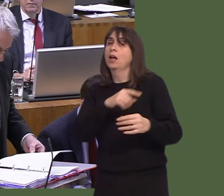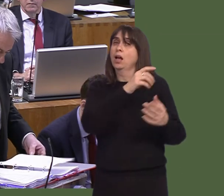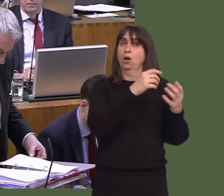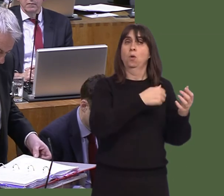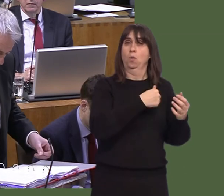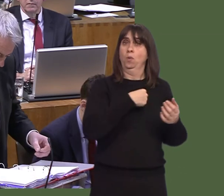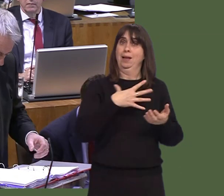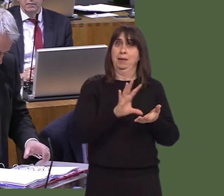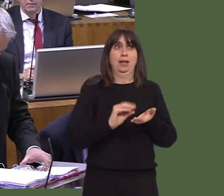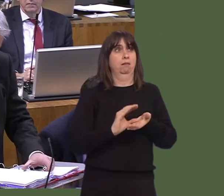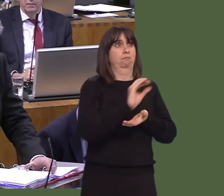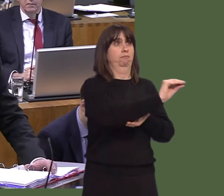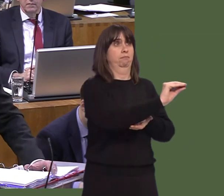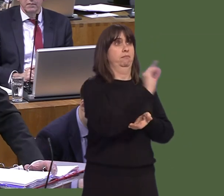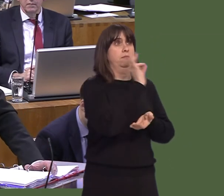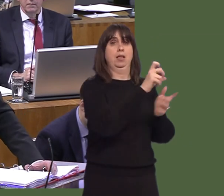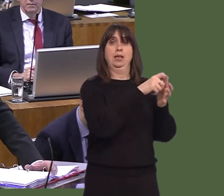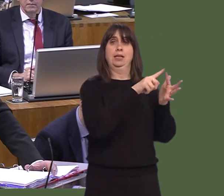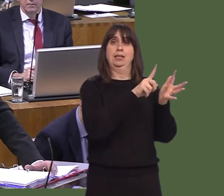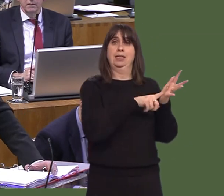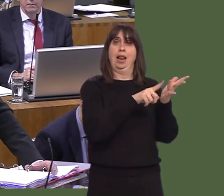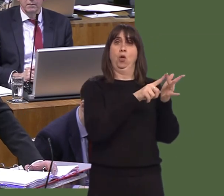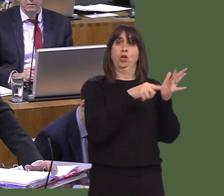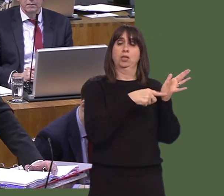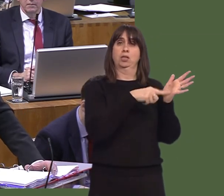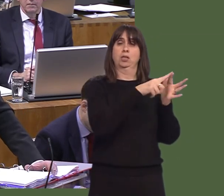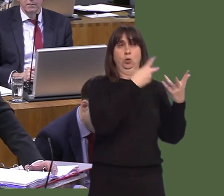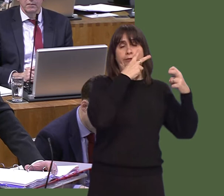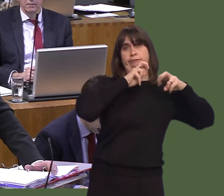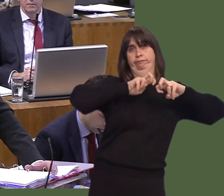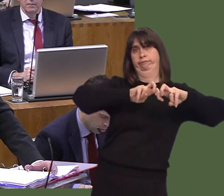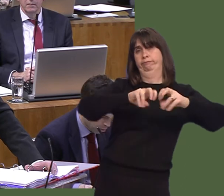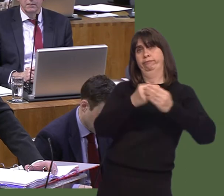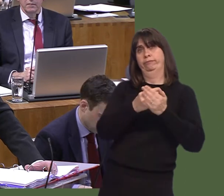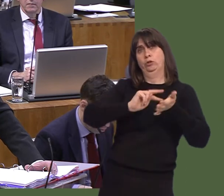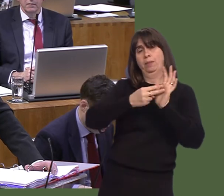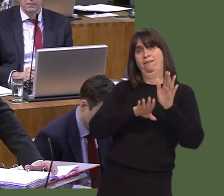It's important that we can ensure that we protect the fact that we have lamb, for example, of the highest standard.